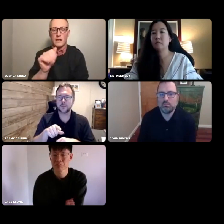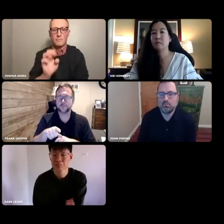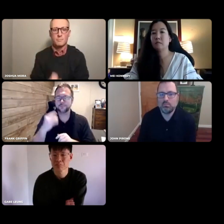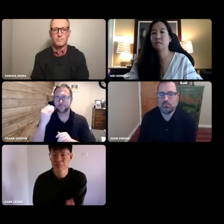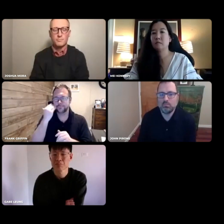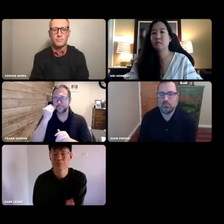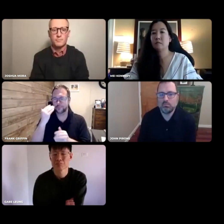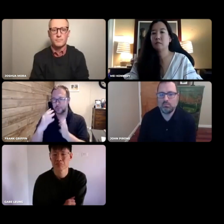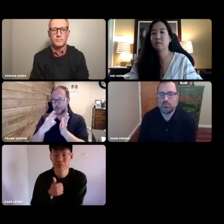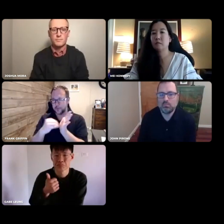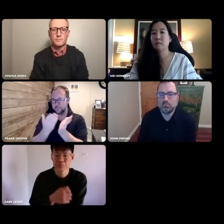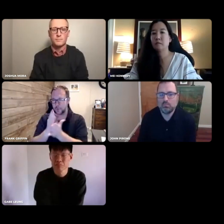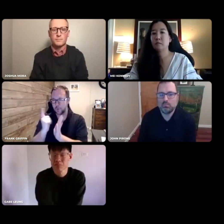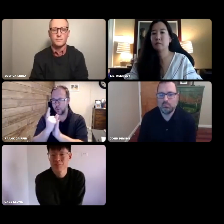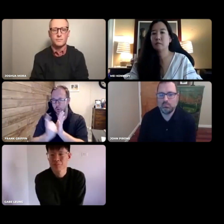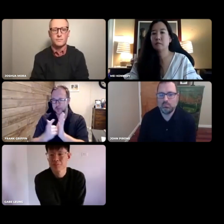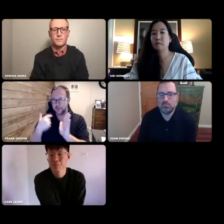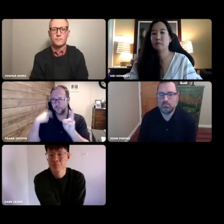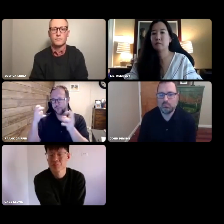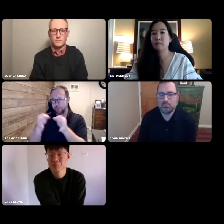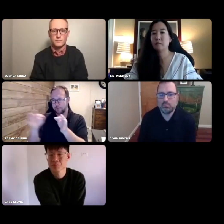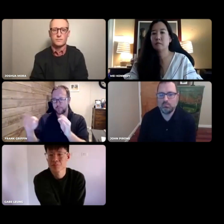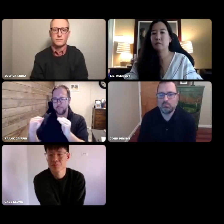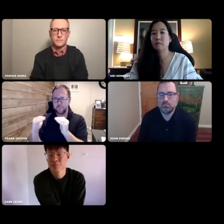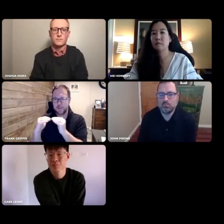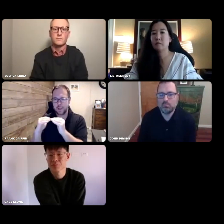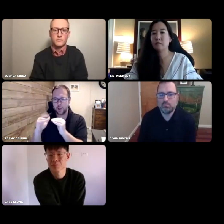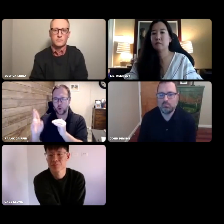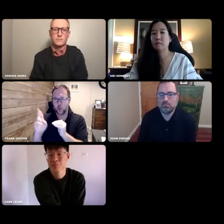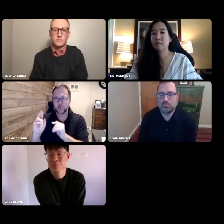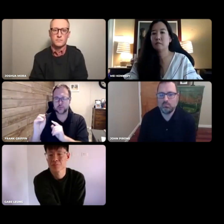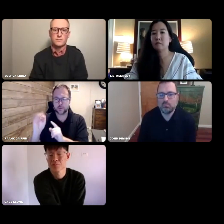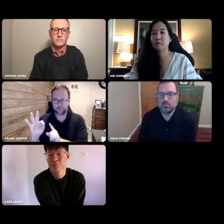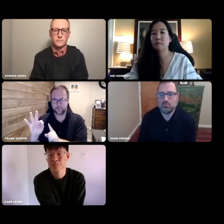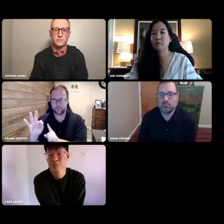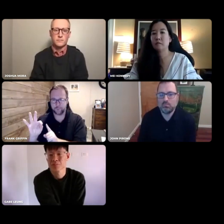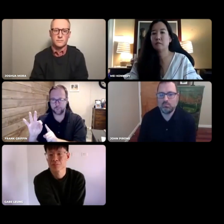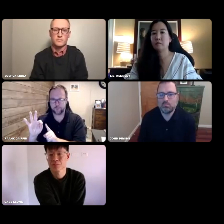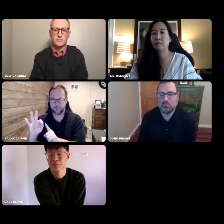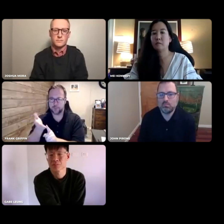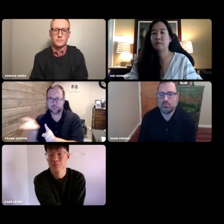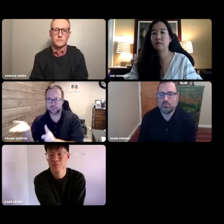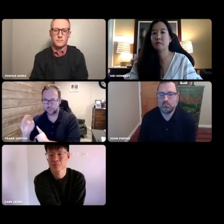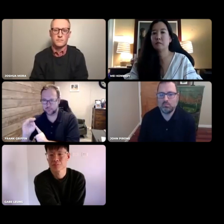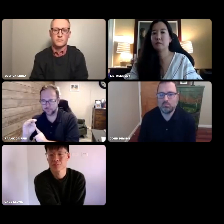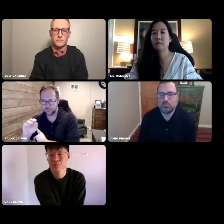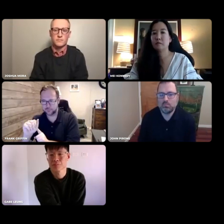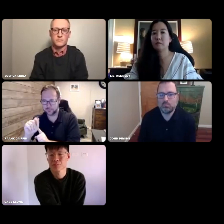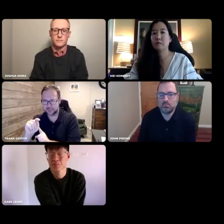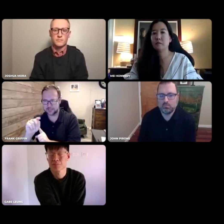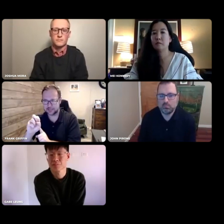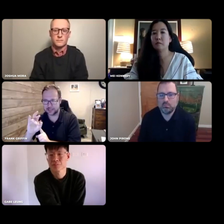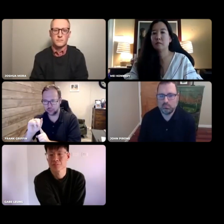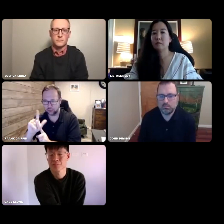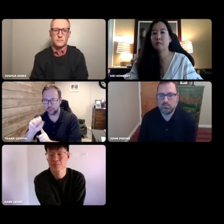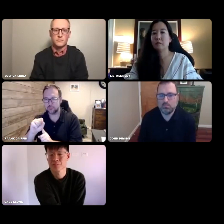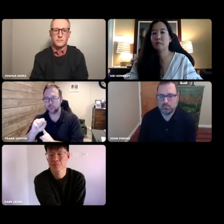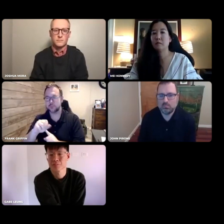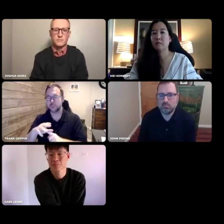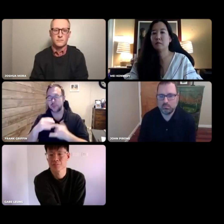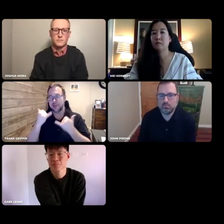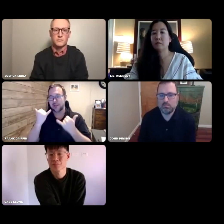I know copyright law has something about fair use in their terms of